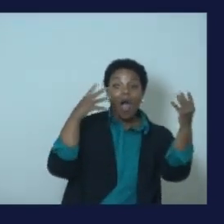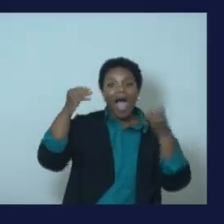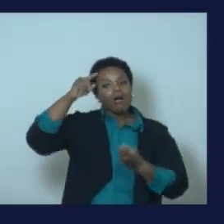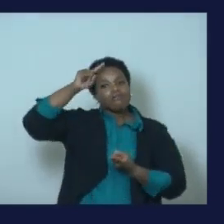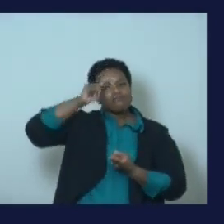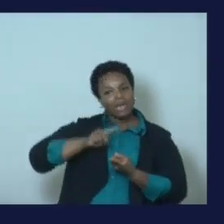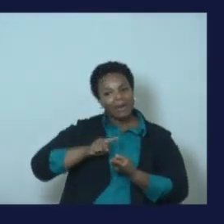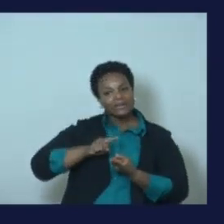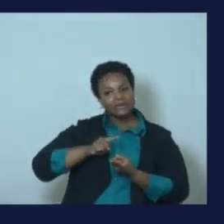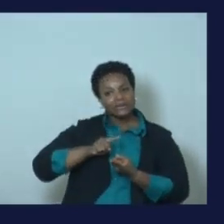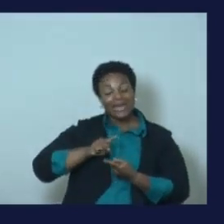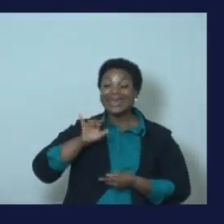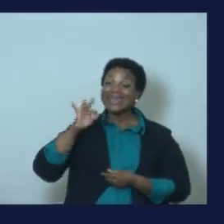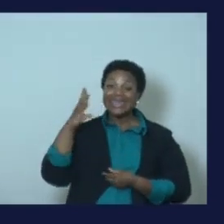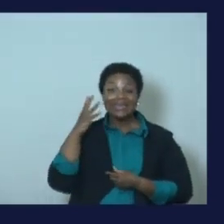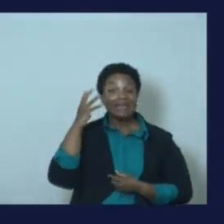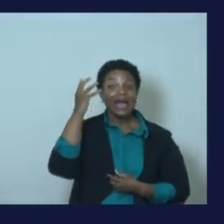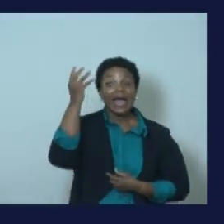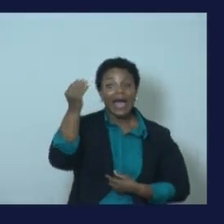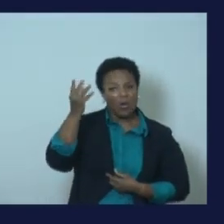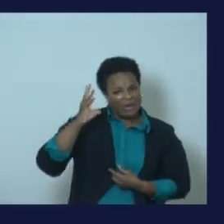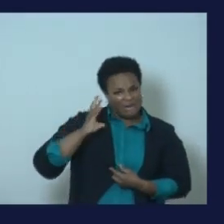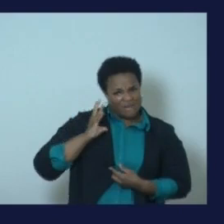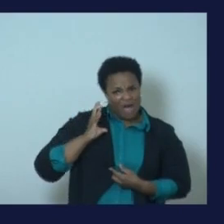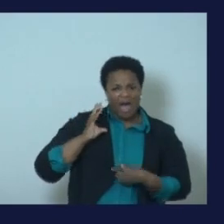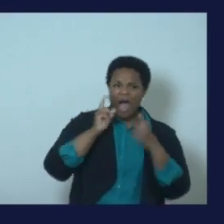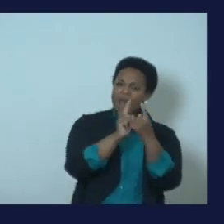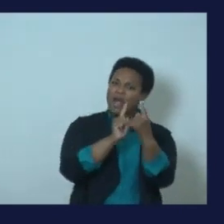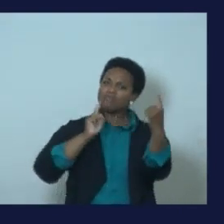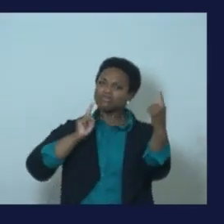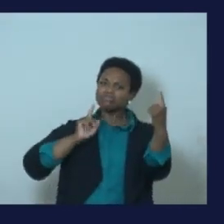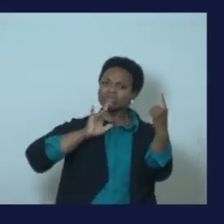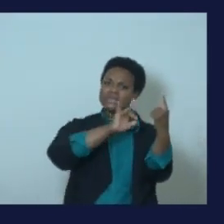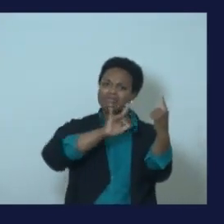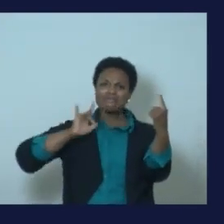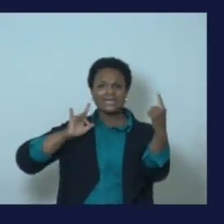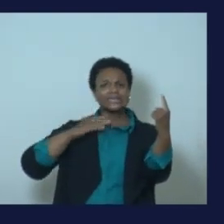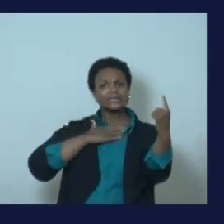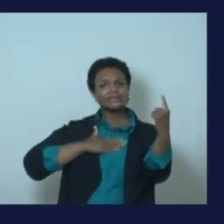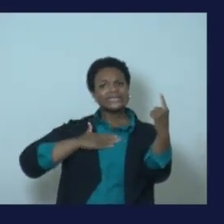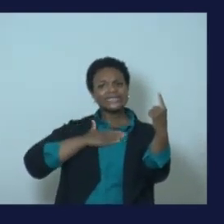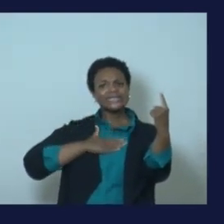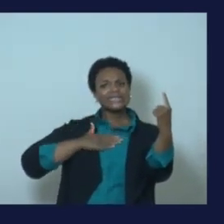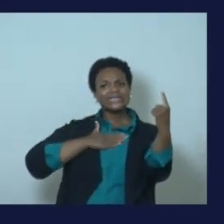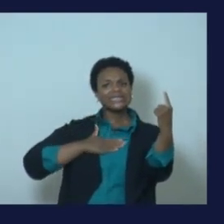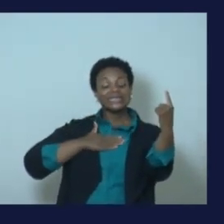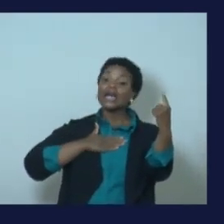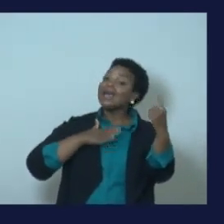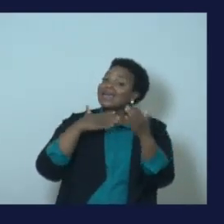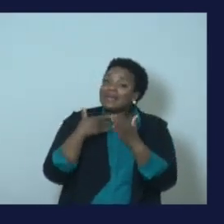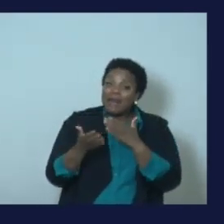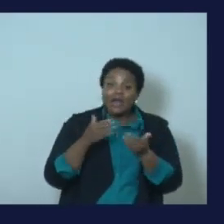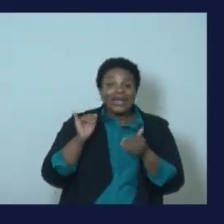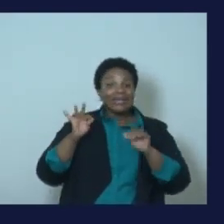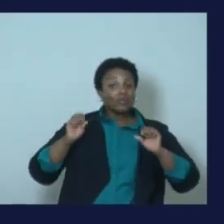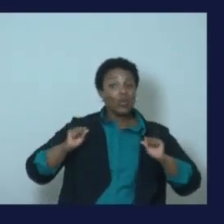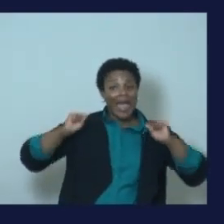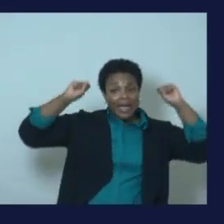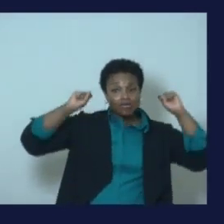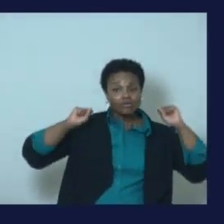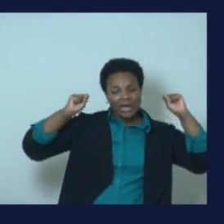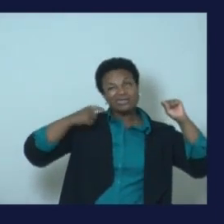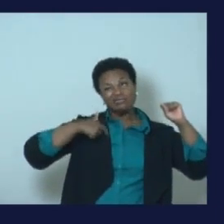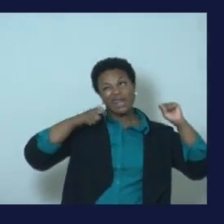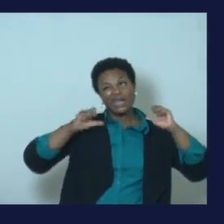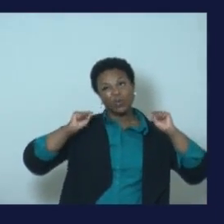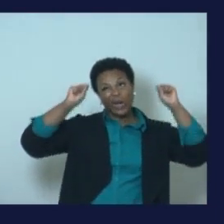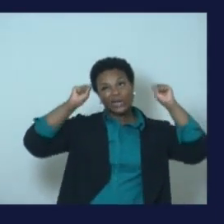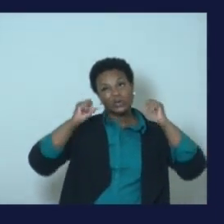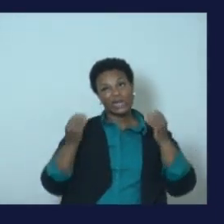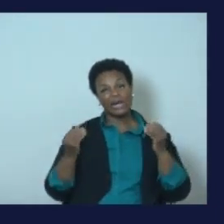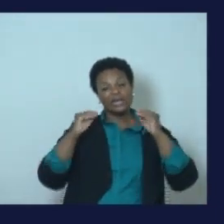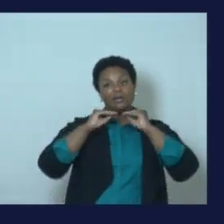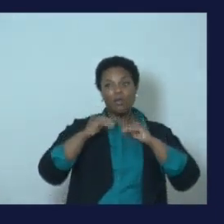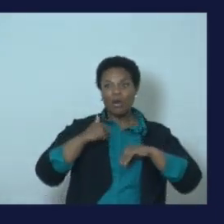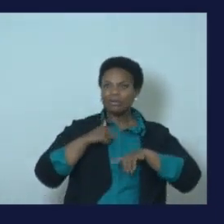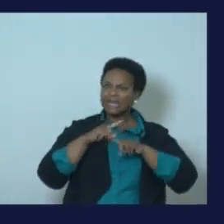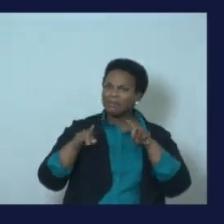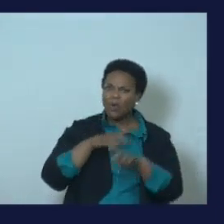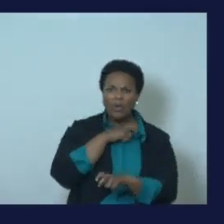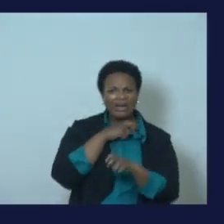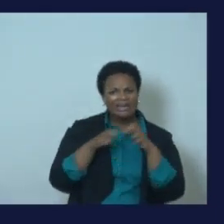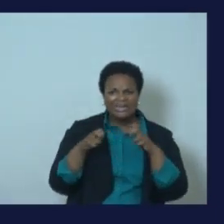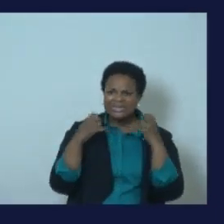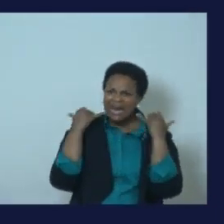YOU SHOULD MINIMIZE THE NUMBER OF TRIPS THAT YOU’RE TAKING OUT THAT YOU SHOULD SOCIALLY DISTANCE YOURSELF EVEN WHEN YOU’RE OUT EXERCISING AND WHEN I EXERCISED AND I NEED TO DO MORE